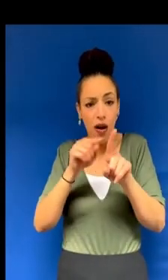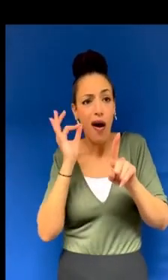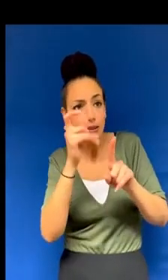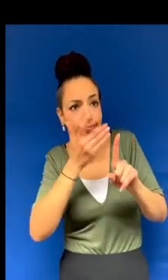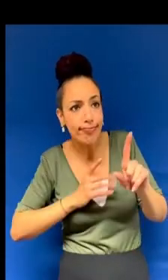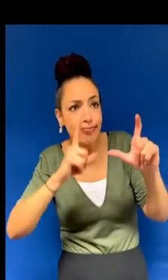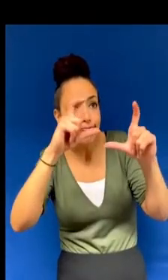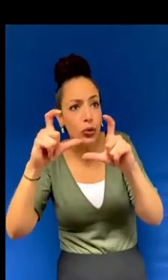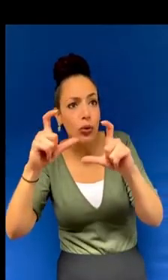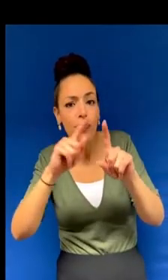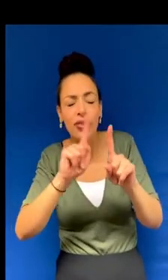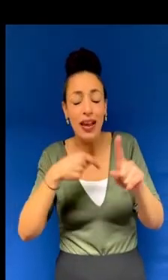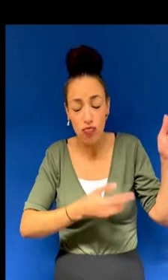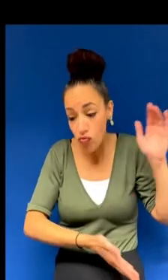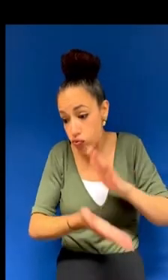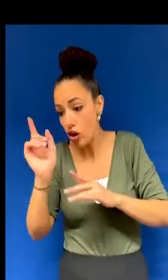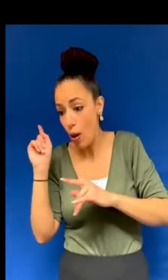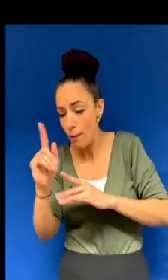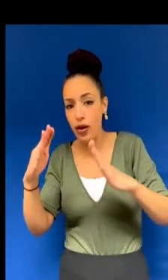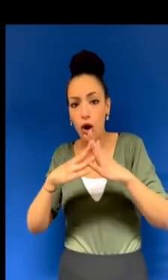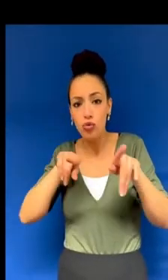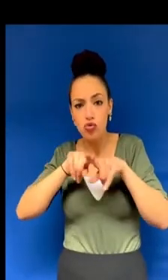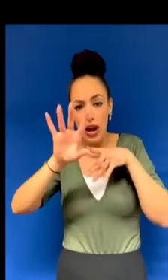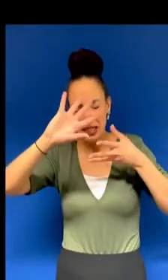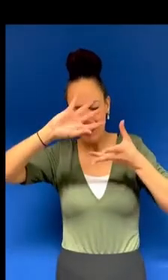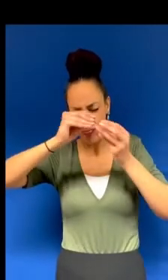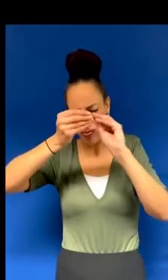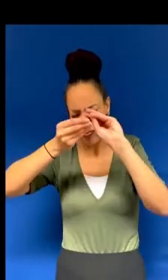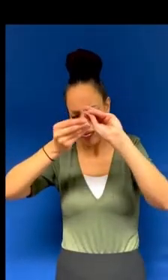file by 3 or 4. So it was just like going out there, doing as much door-knocking as possible,